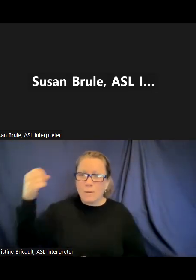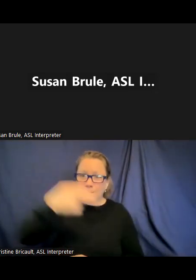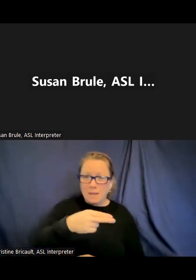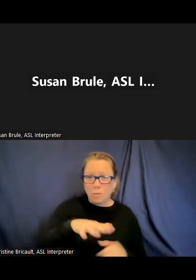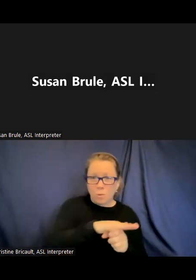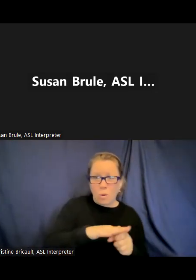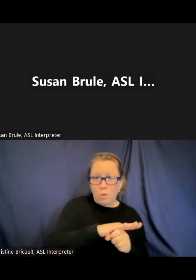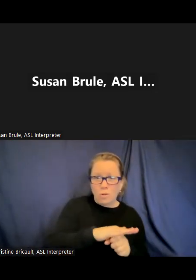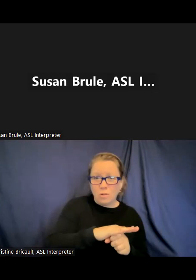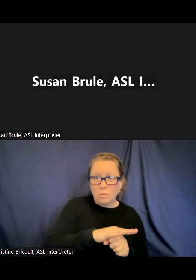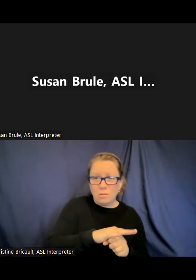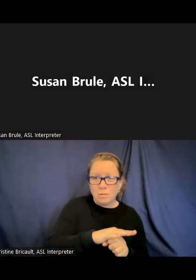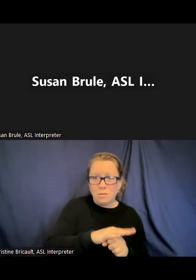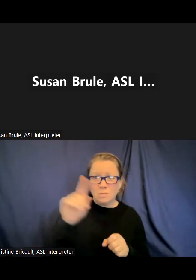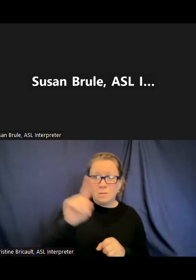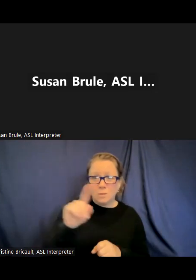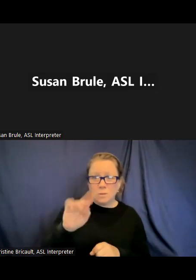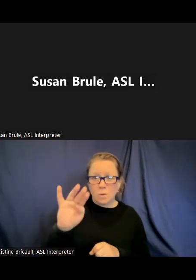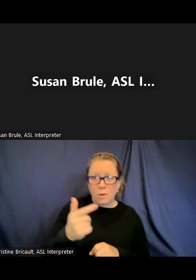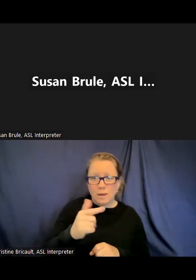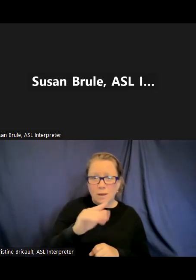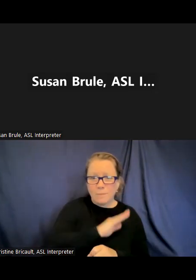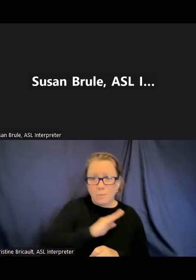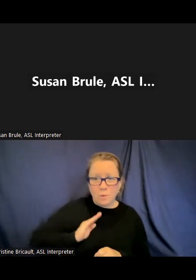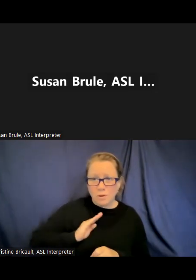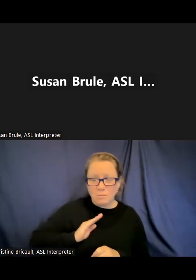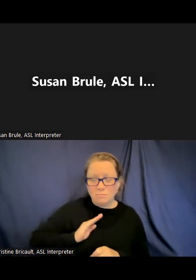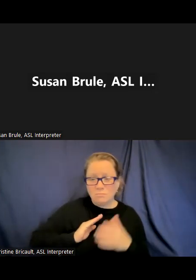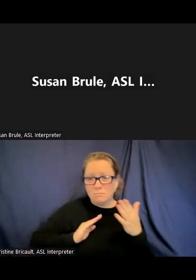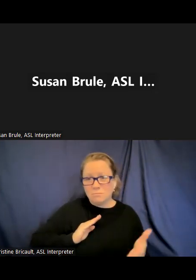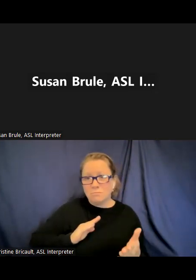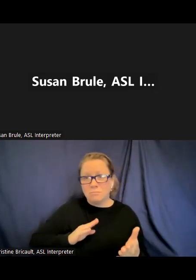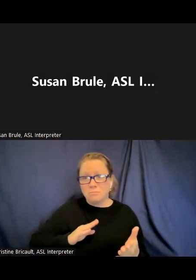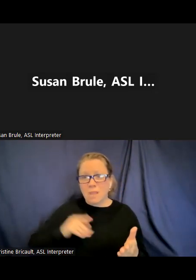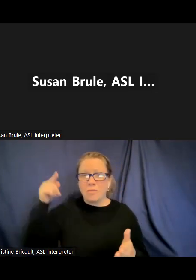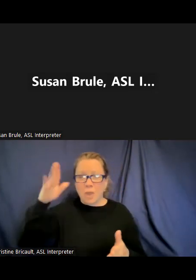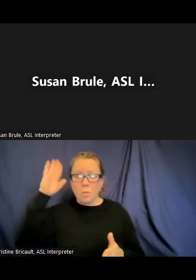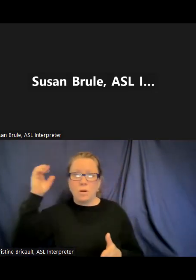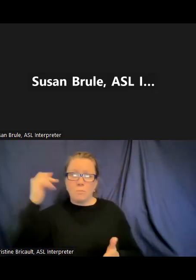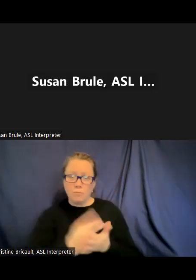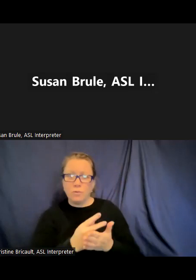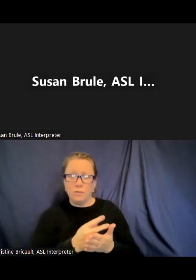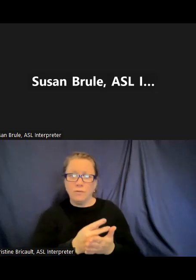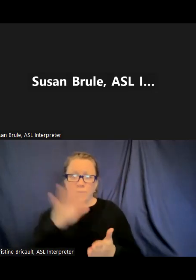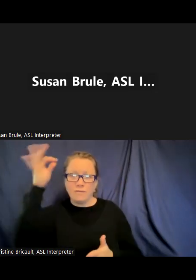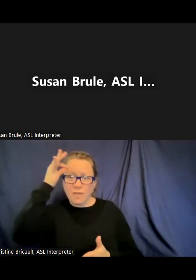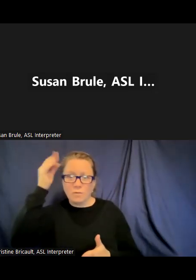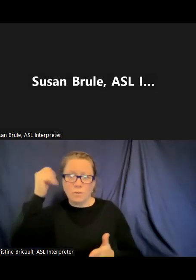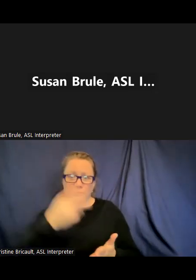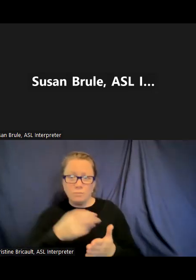zoning board rule, and that they would approve a variance for that grant for Susan.